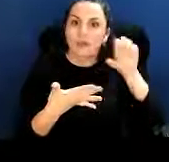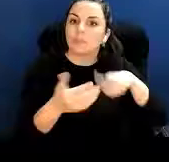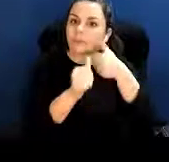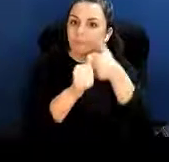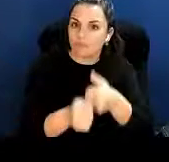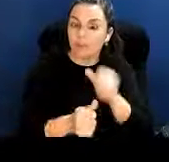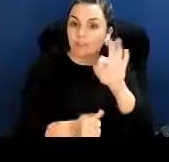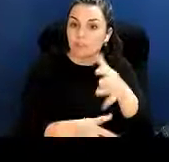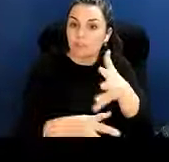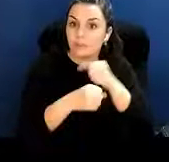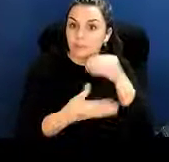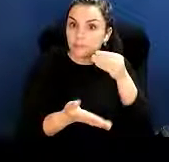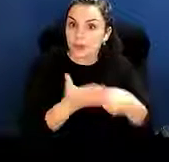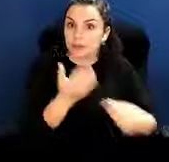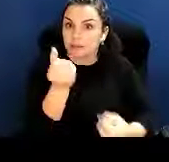and Human Services for your research.